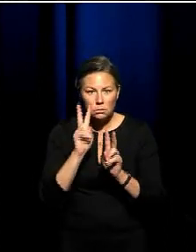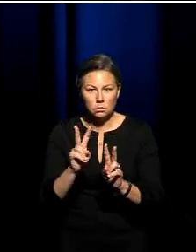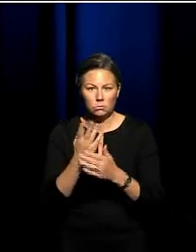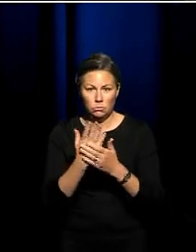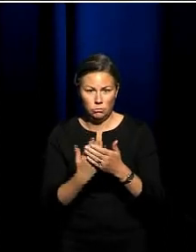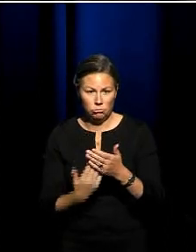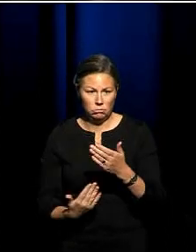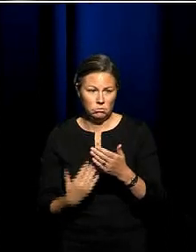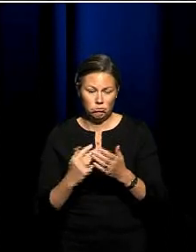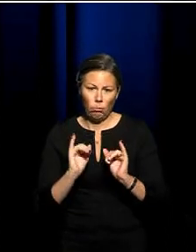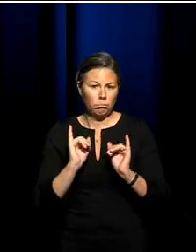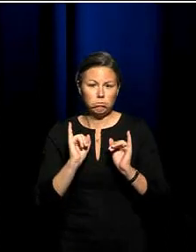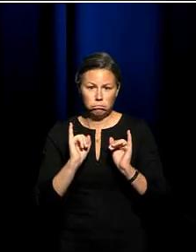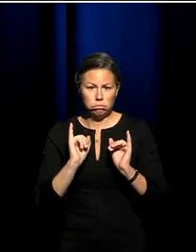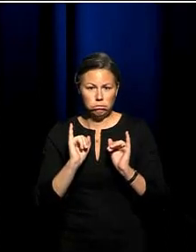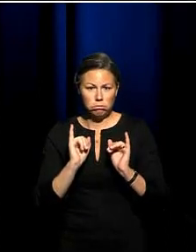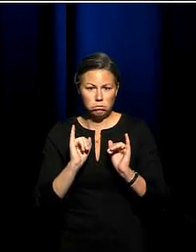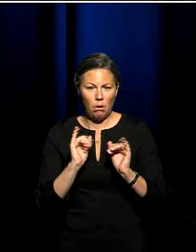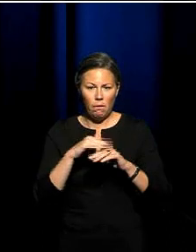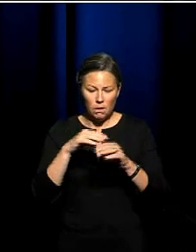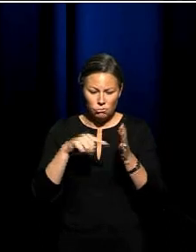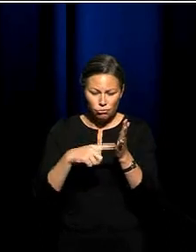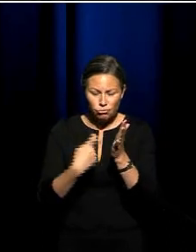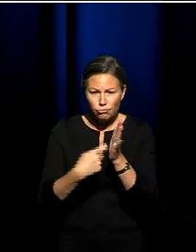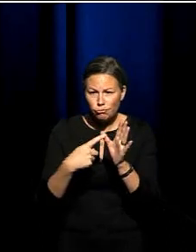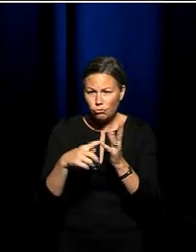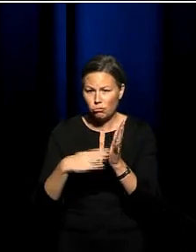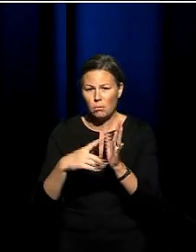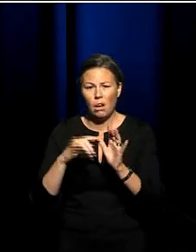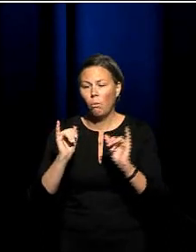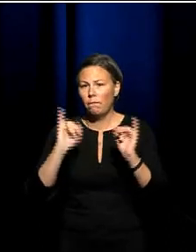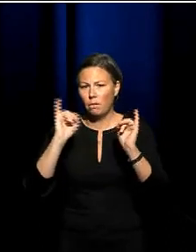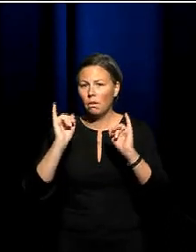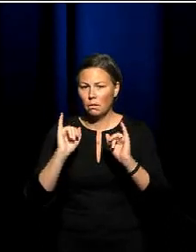sense there are similarities between the work of this Commission and the Royal